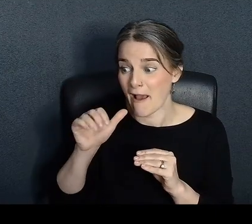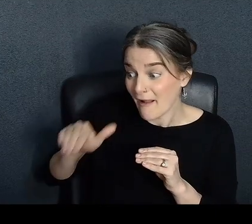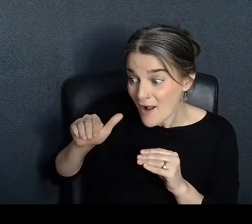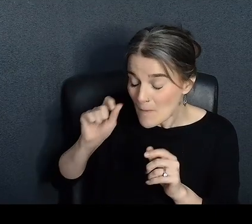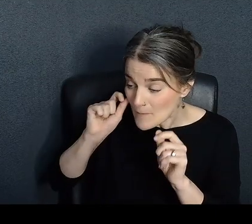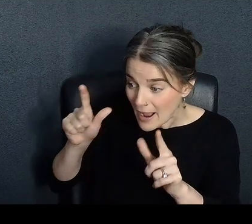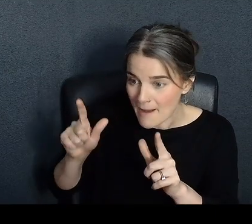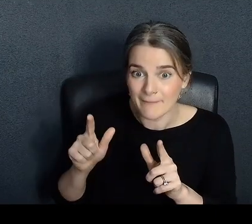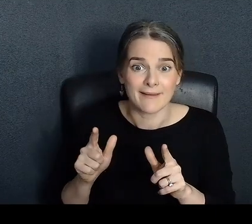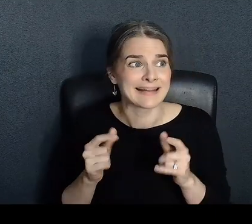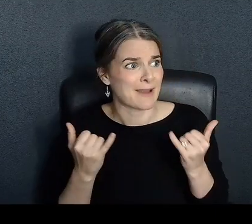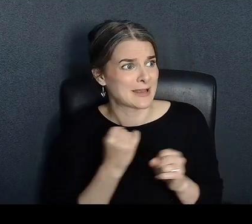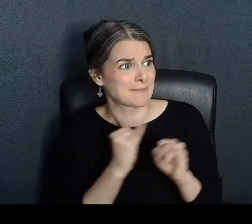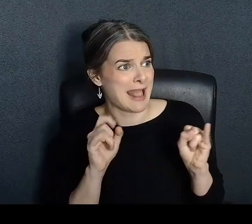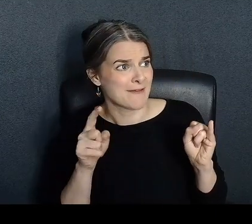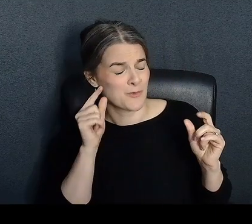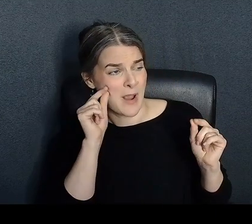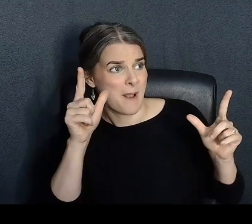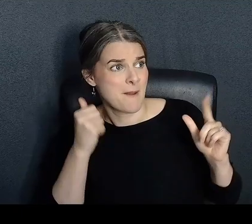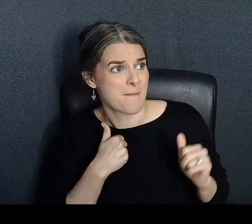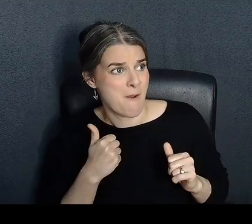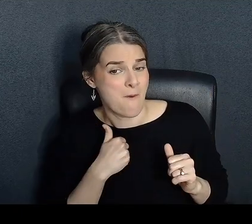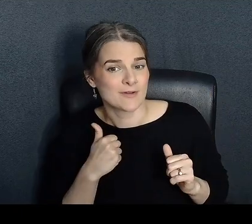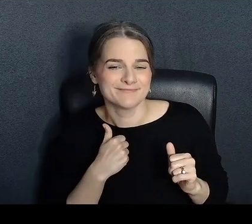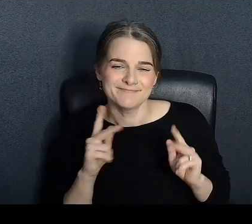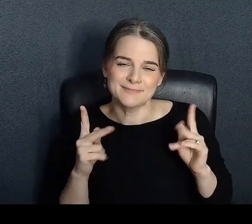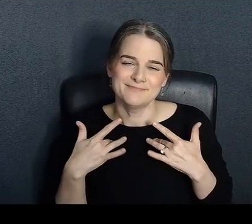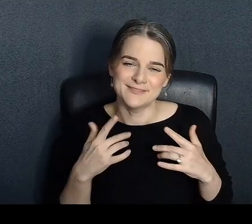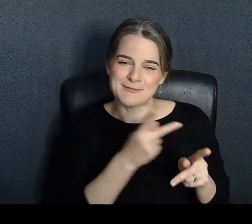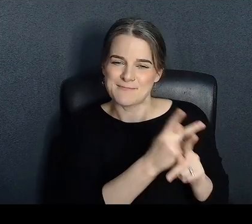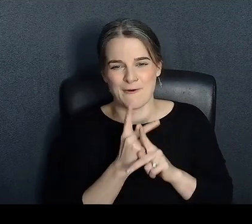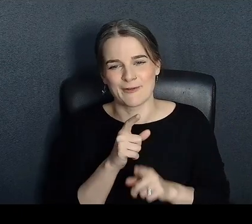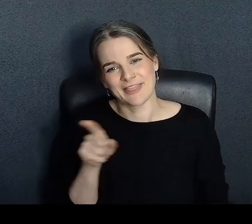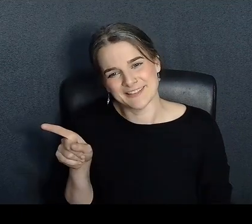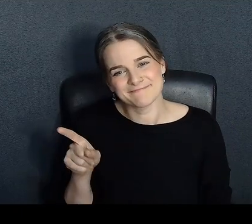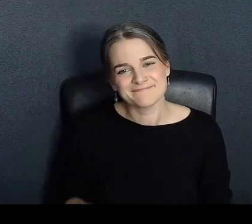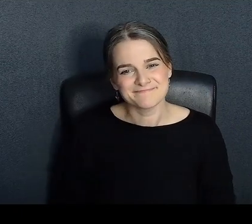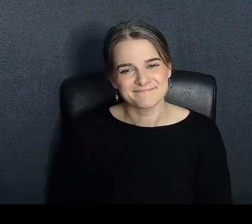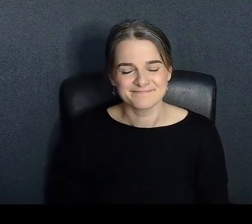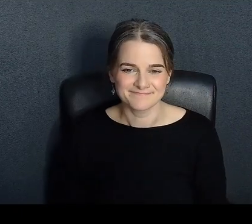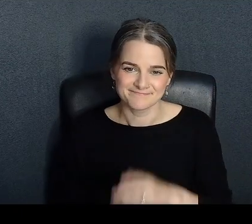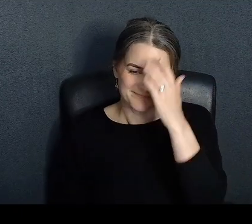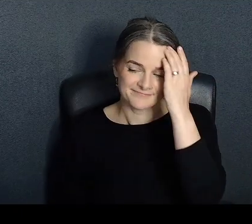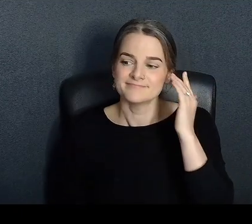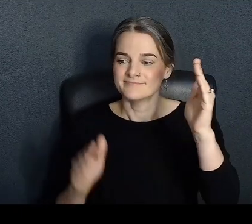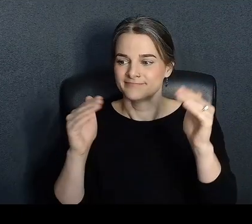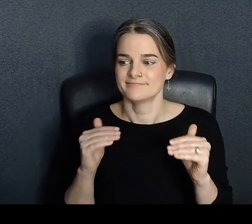And the next and final thing on the page in the middle of that bottom row is called the square glow.